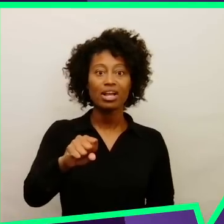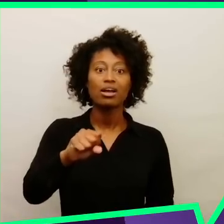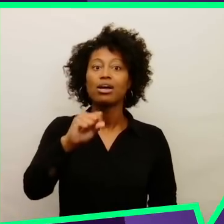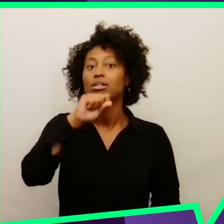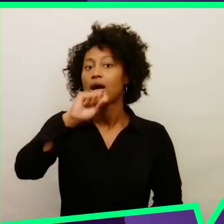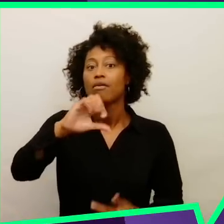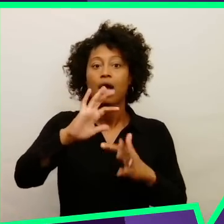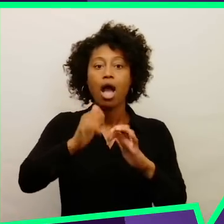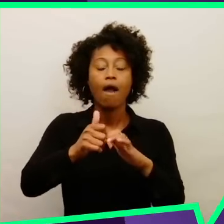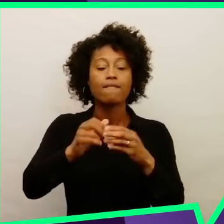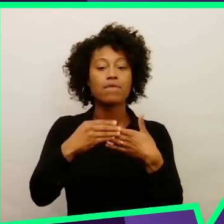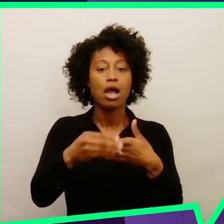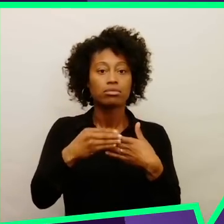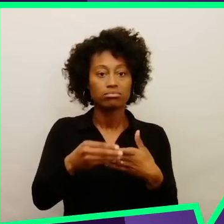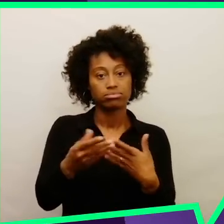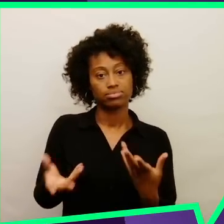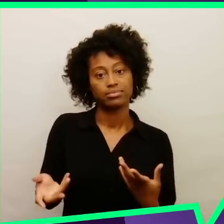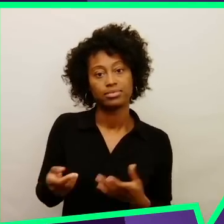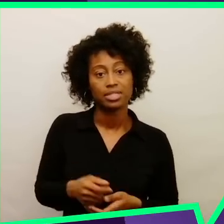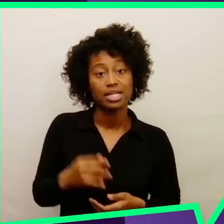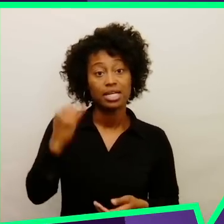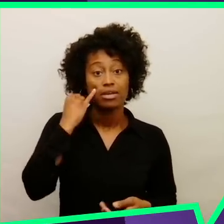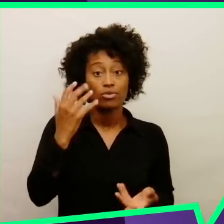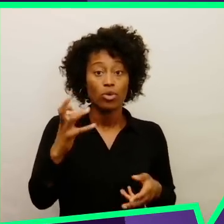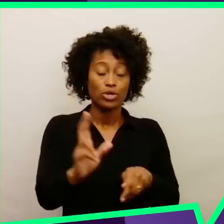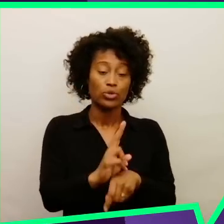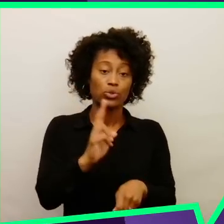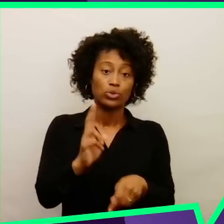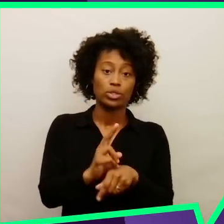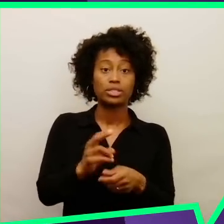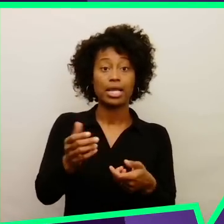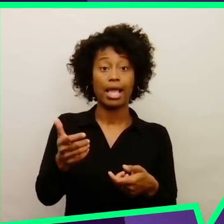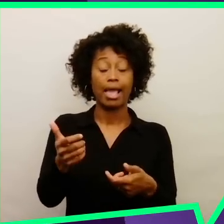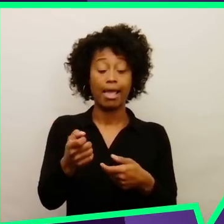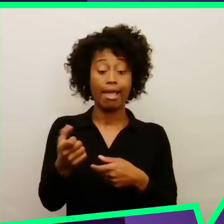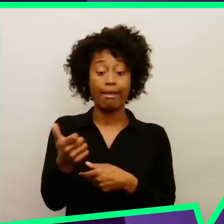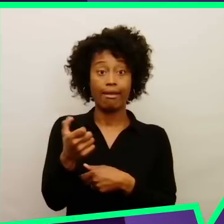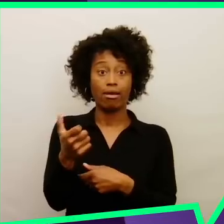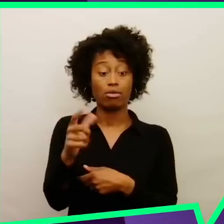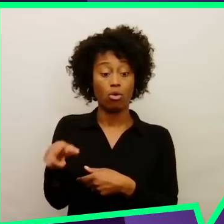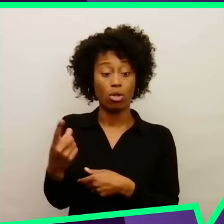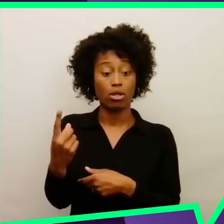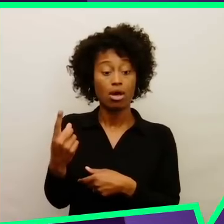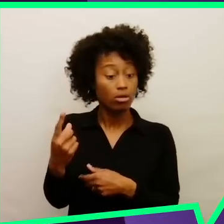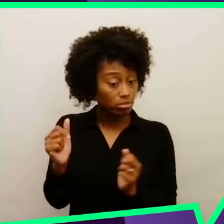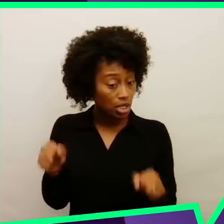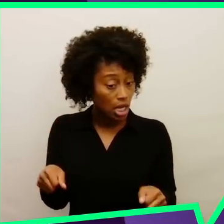it feels like the options are endless. Yeah, I think the beauty of it is how flexible it is.